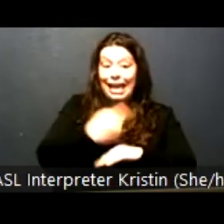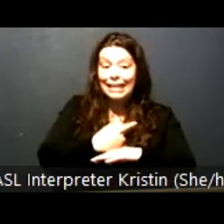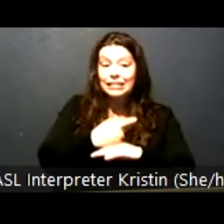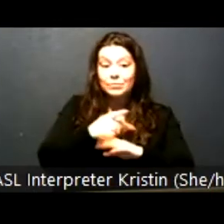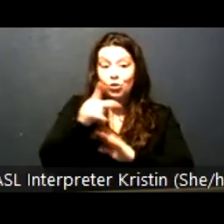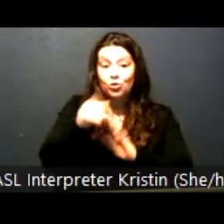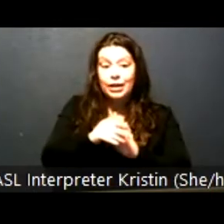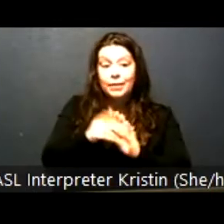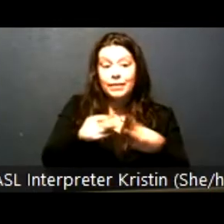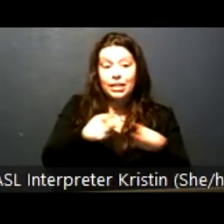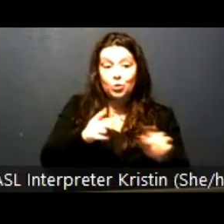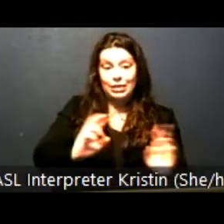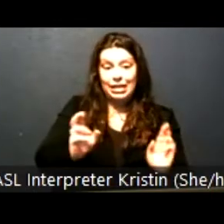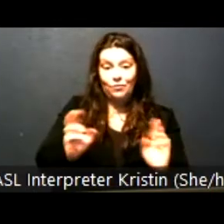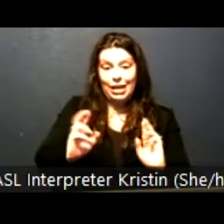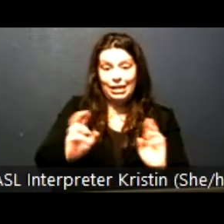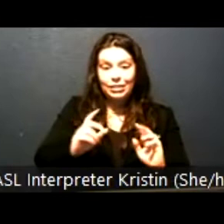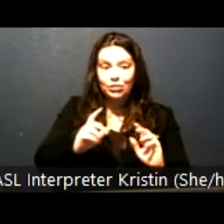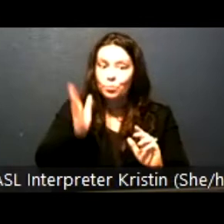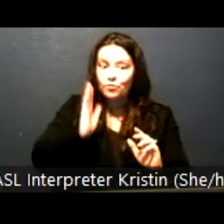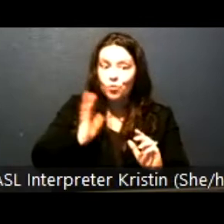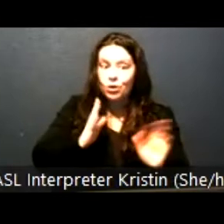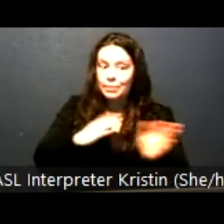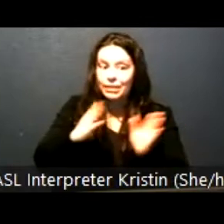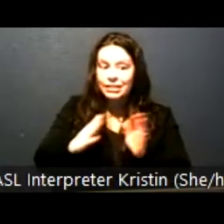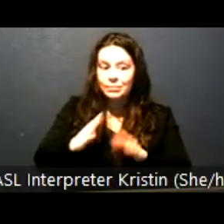bit of stage fright today! >>Kayleigh: And you can see, you can see their feet in that picture really well.